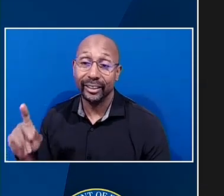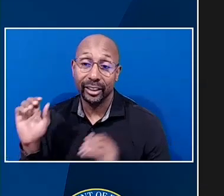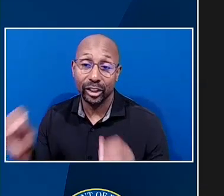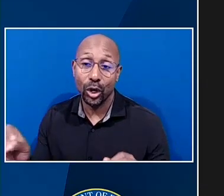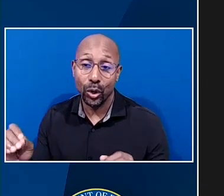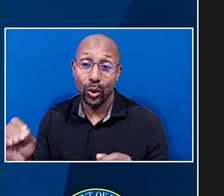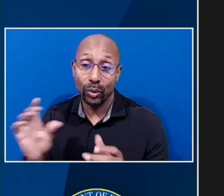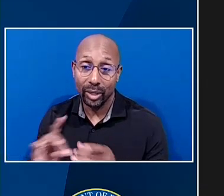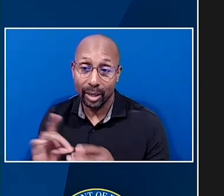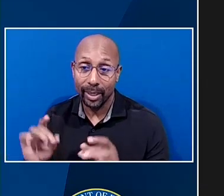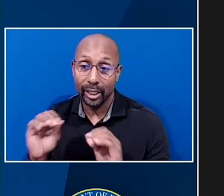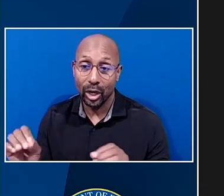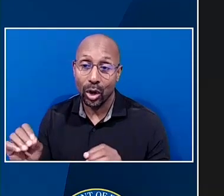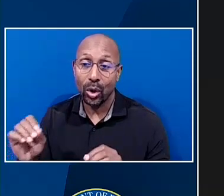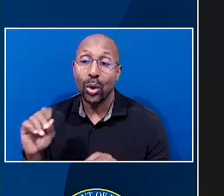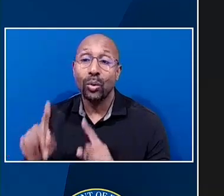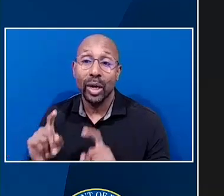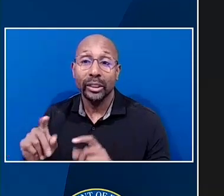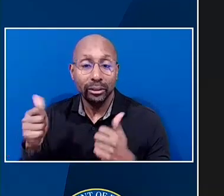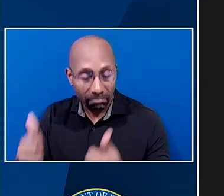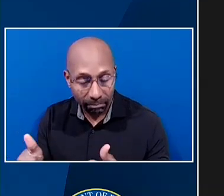will take a temperature check for 668.22